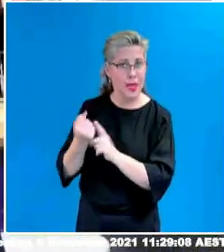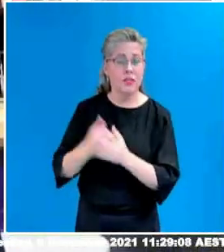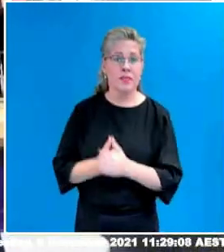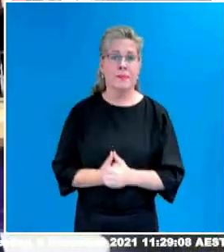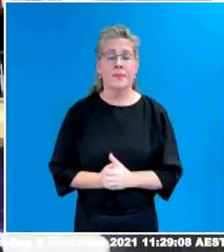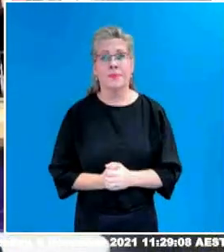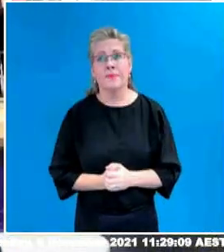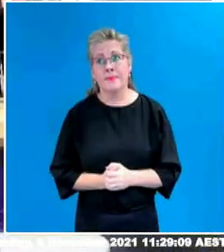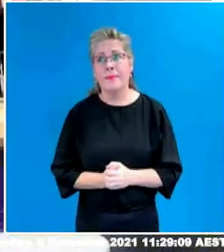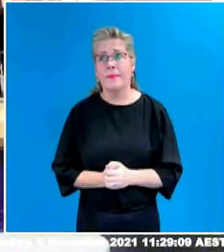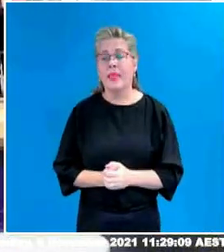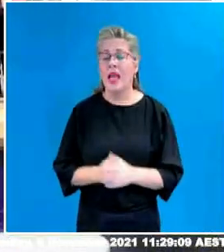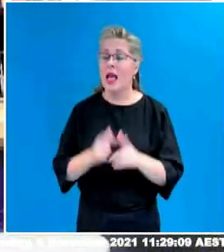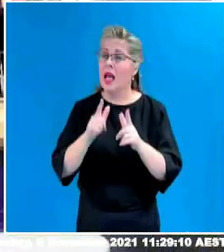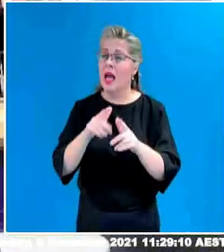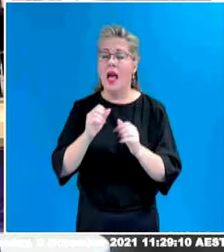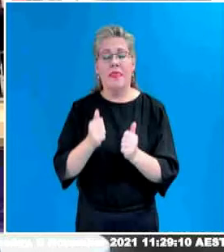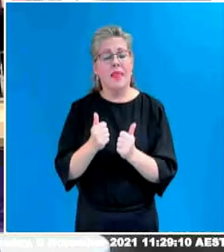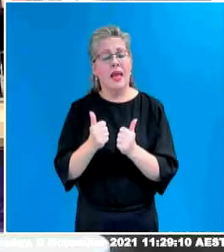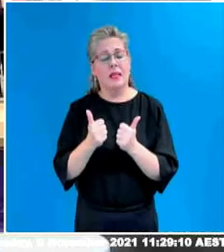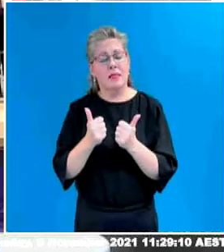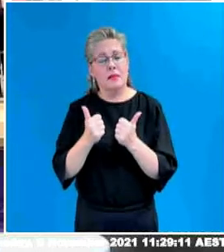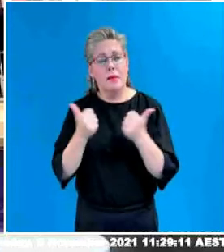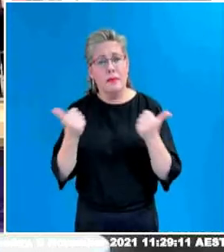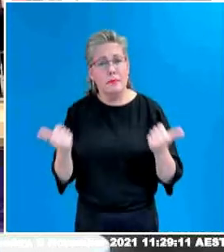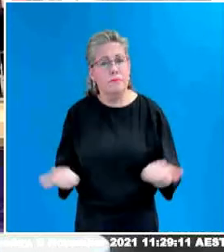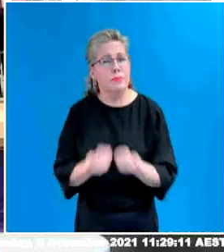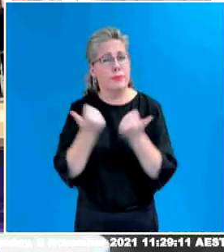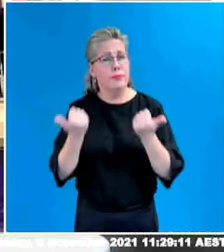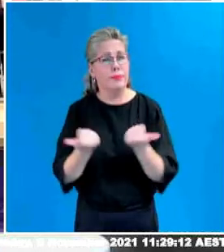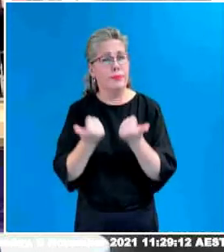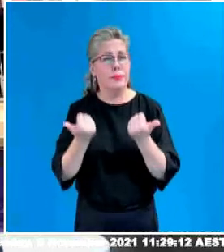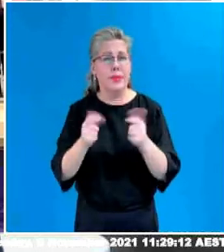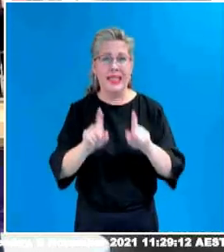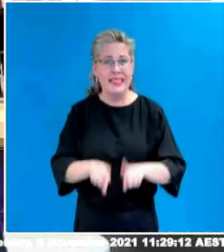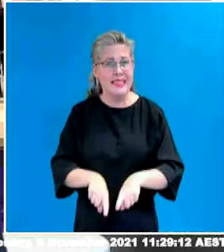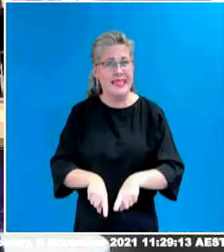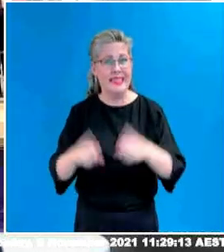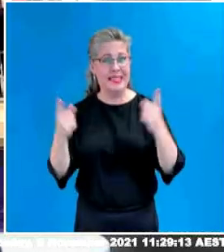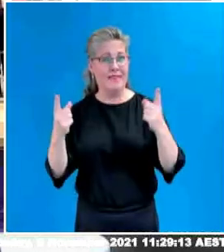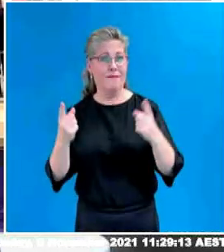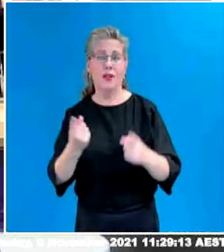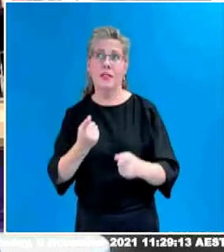of exploitation. Wage underpayment by itself may not be modern slavery but it